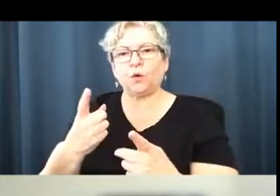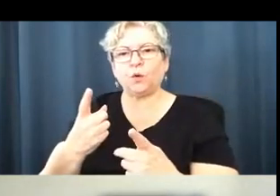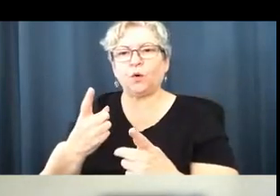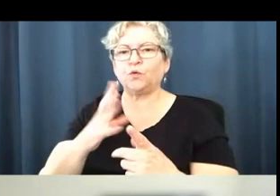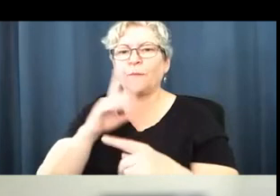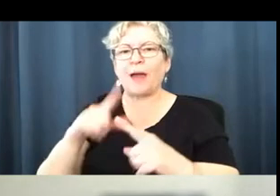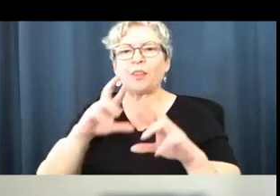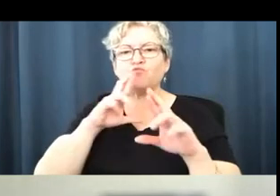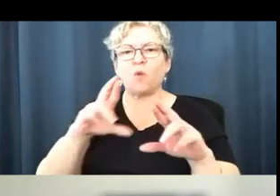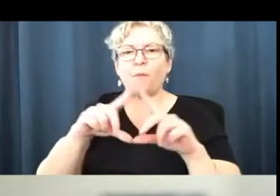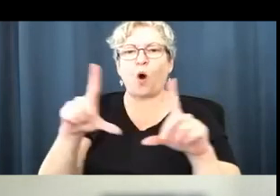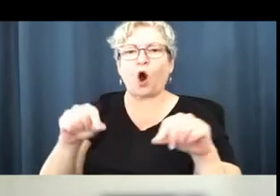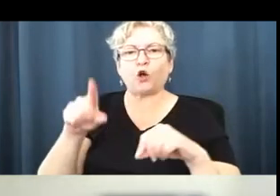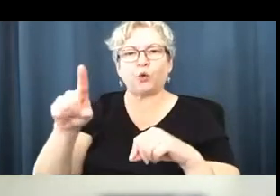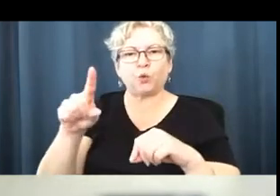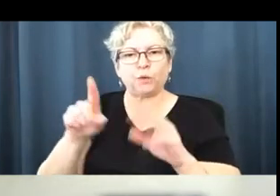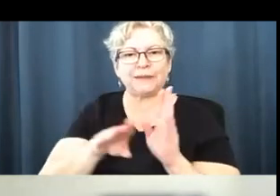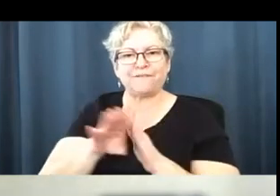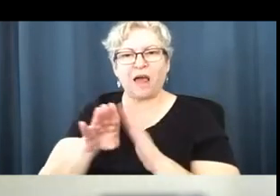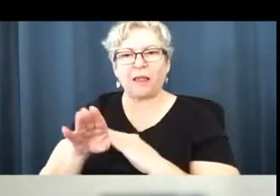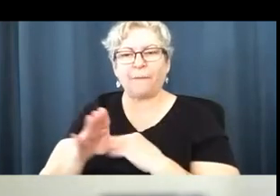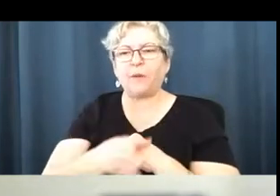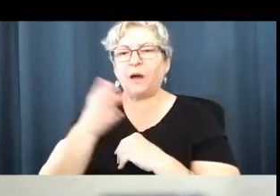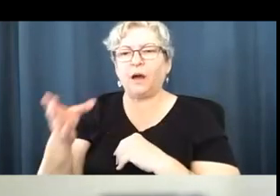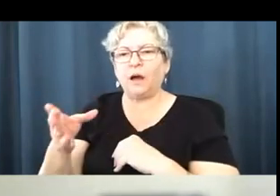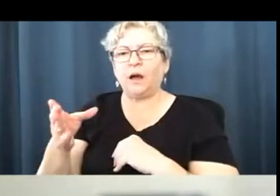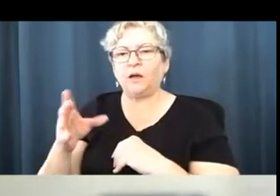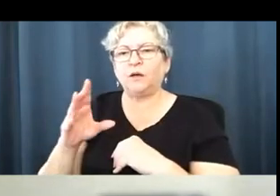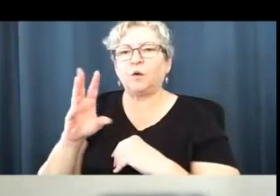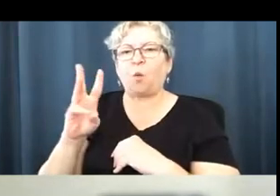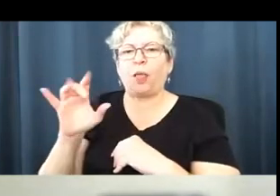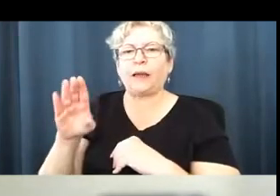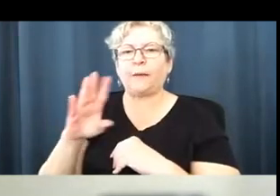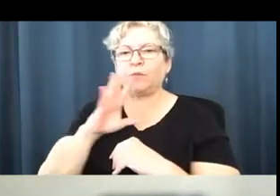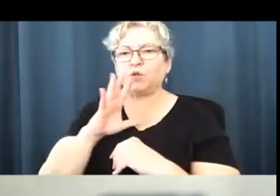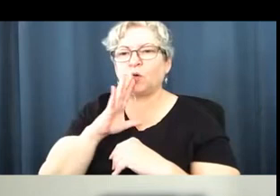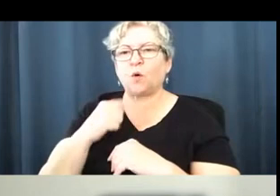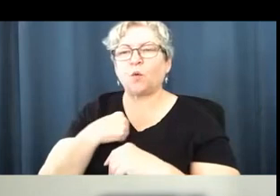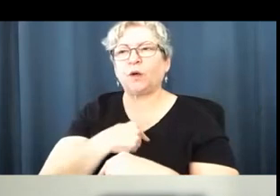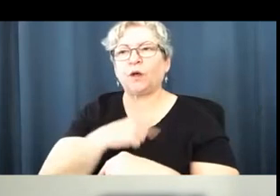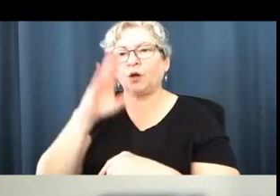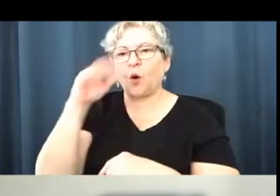that you develop. Yeah, so one way to do this is, if we know that we have a registration process for example,